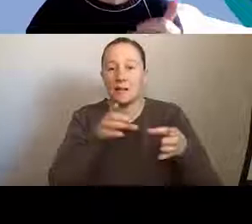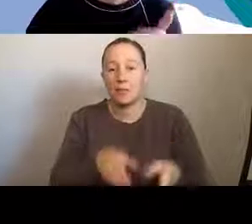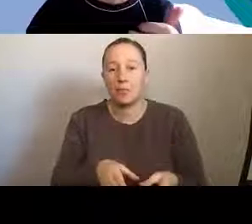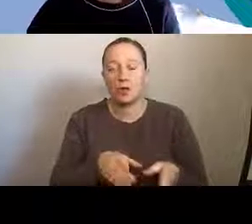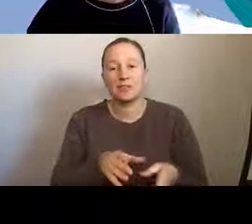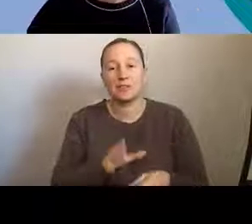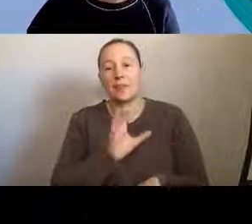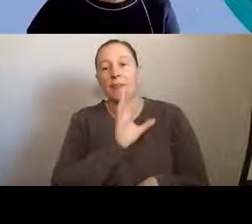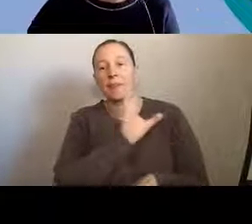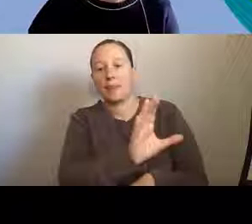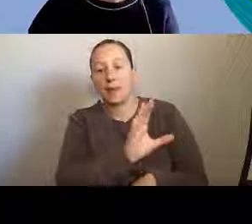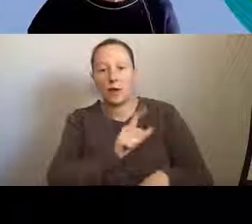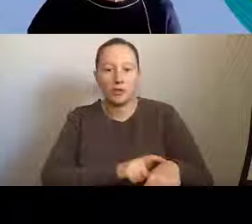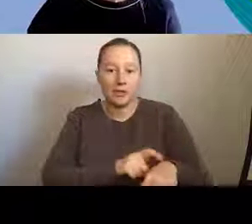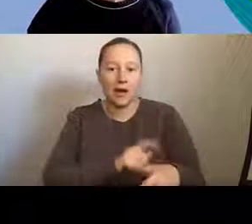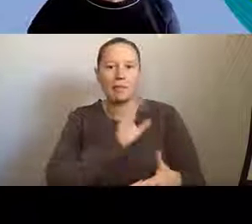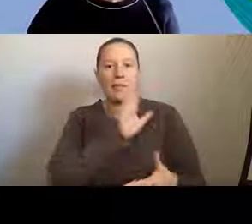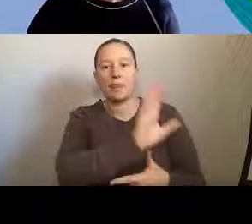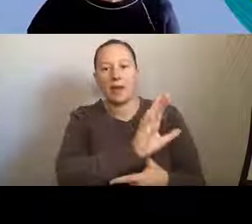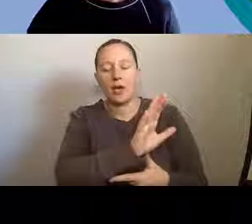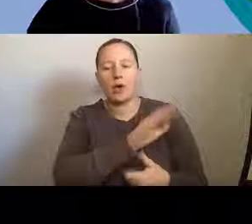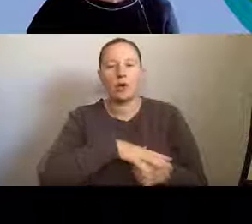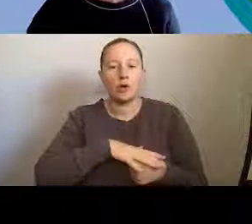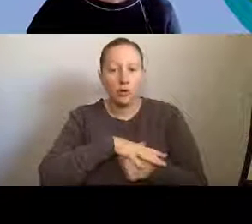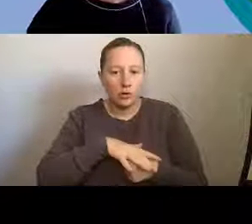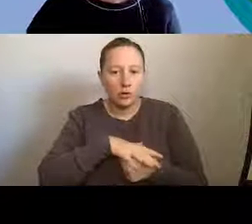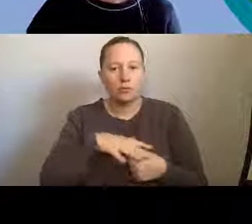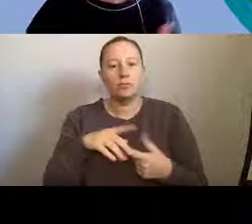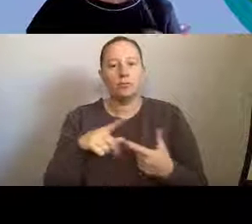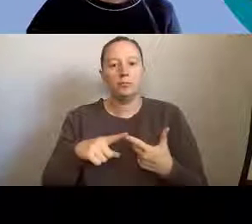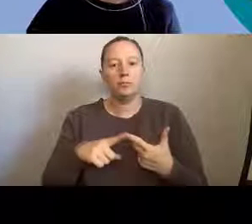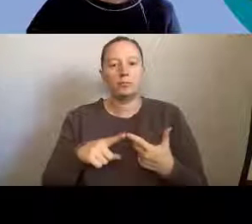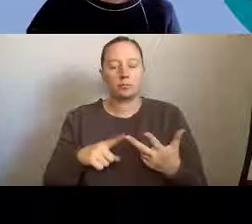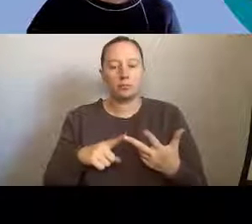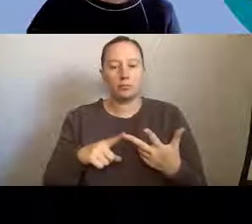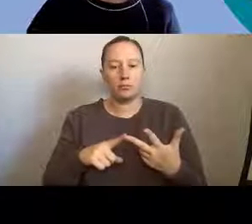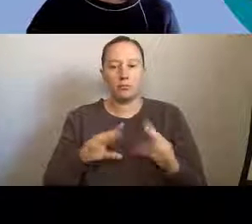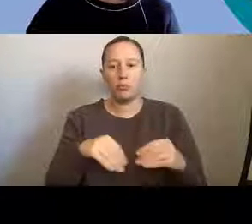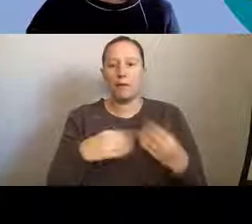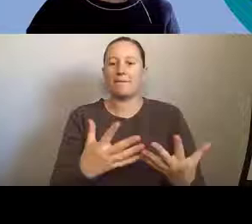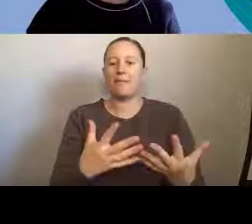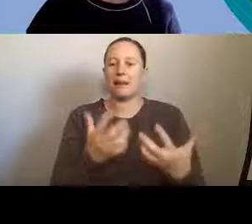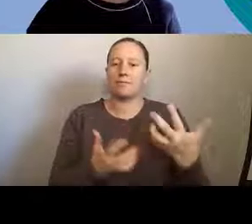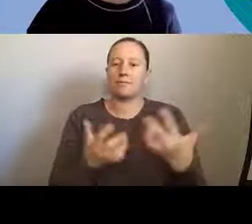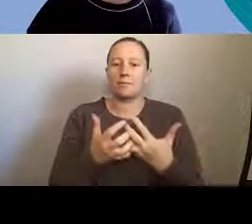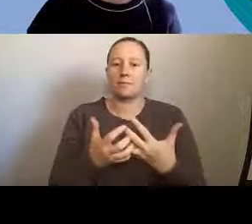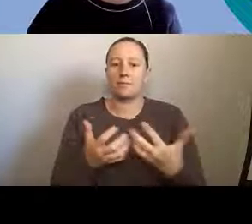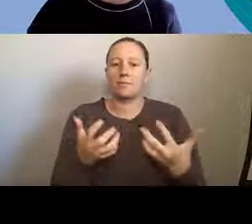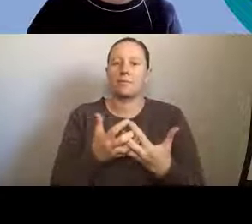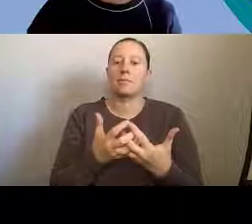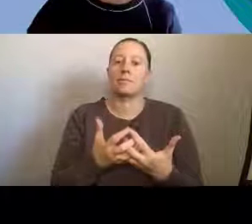on their time and, where applicable, providing them with the accommodations to ease the burdens of research participation.